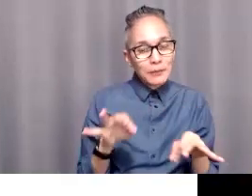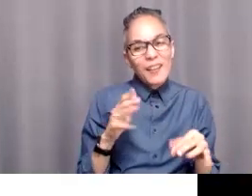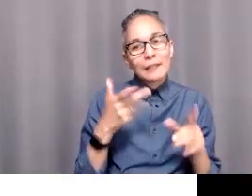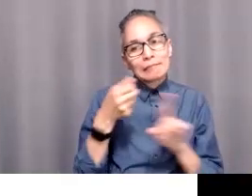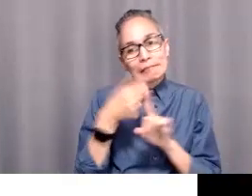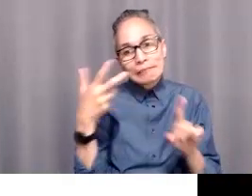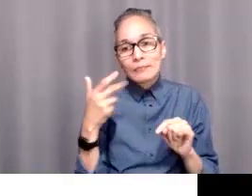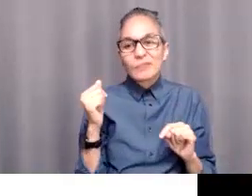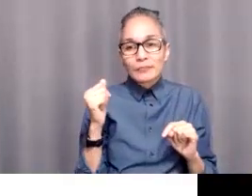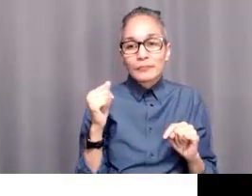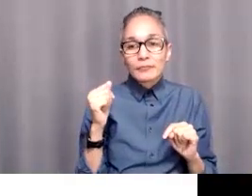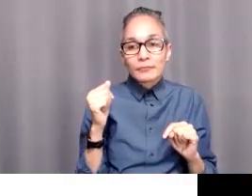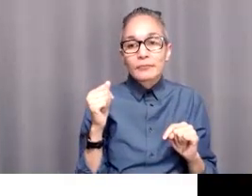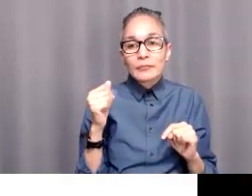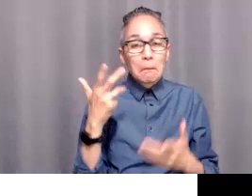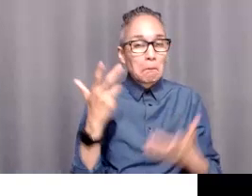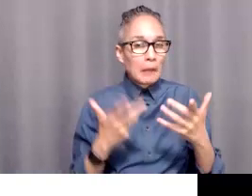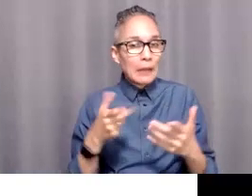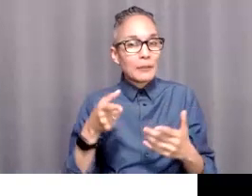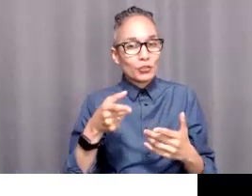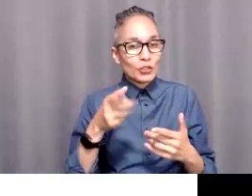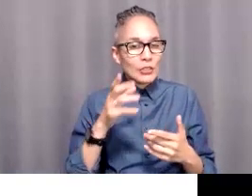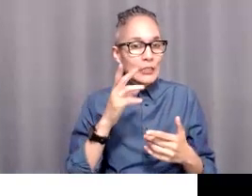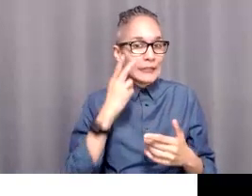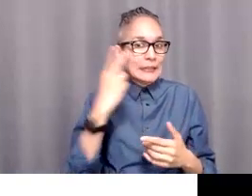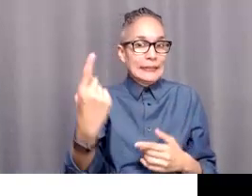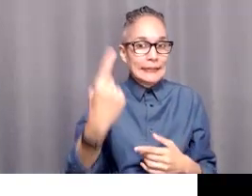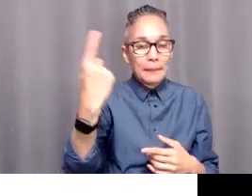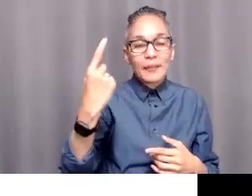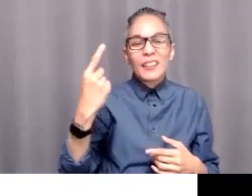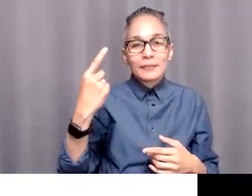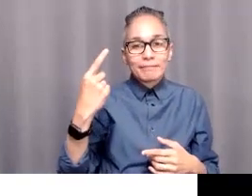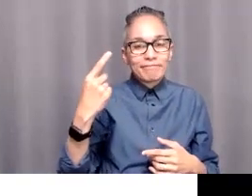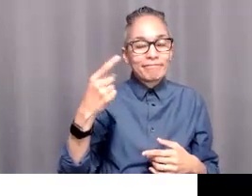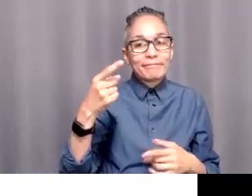Maybe she might also have seen something in the discussion